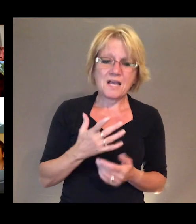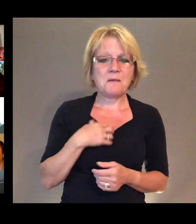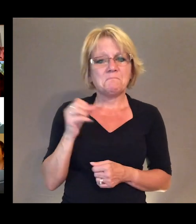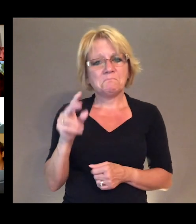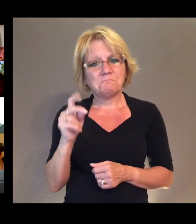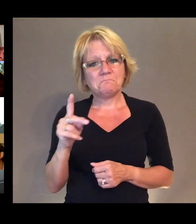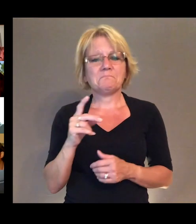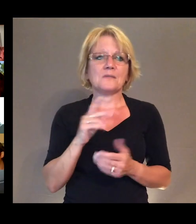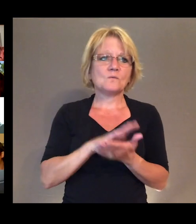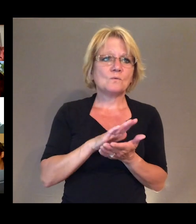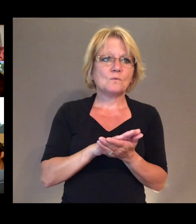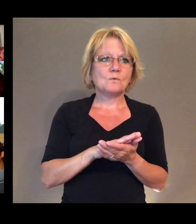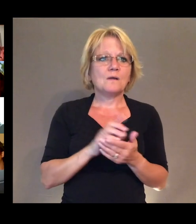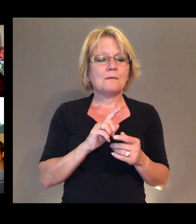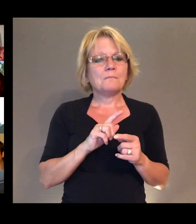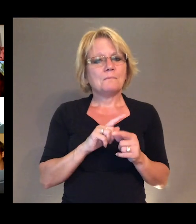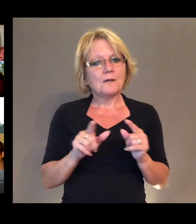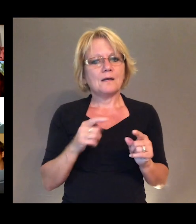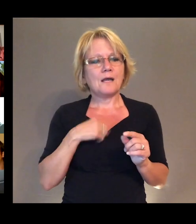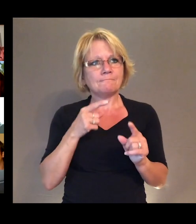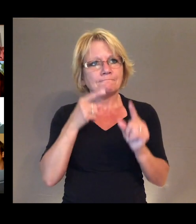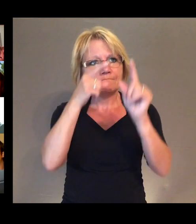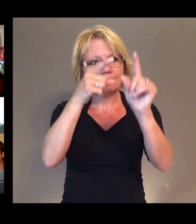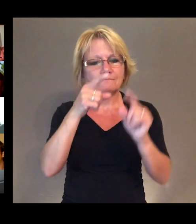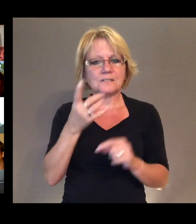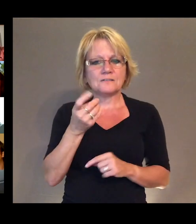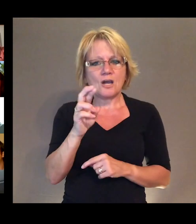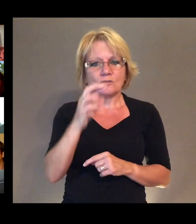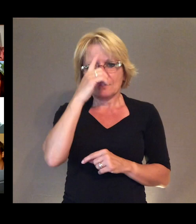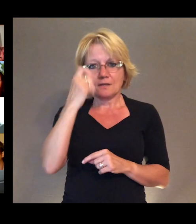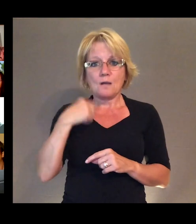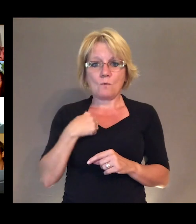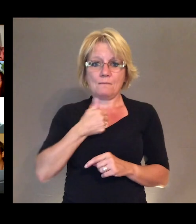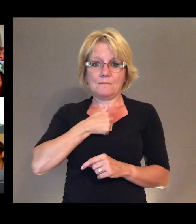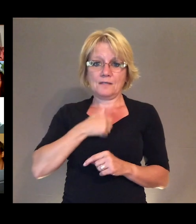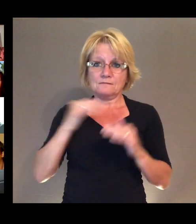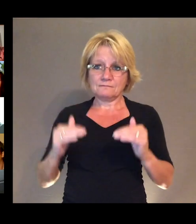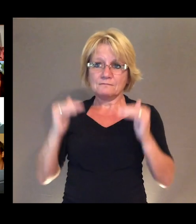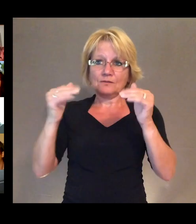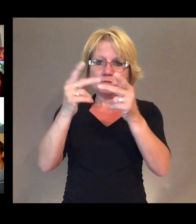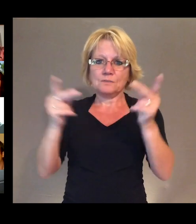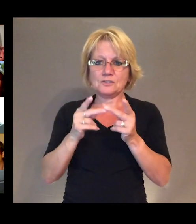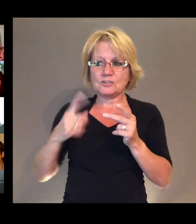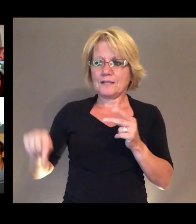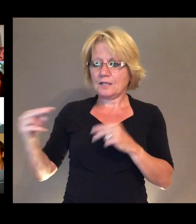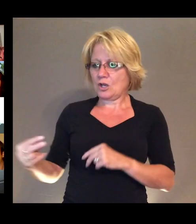but I pursued a doctorate because I wanted to put myself in a position where students could see somebody that looked like them.